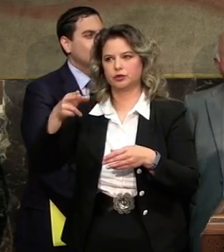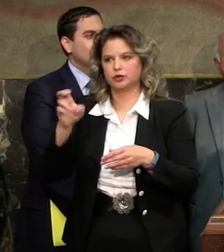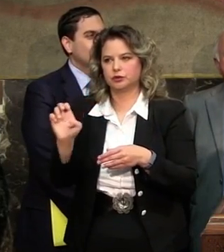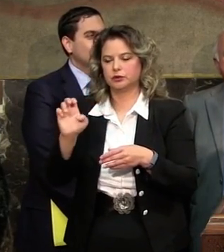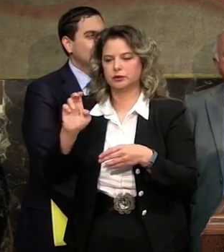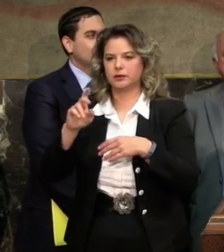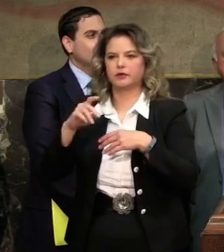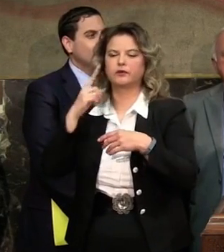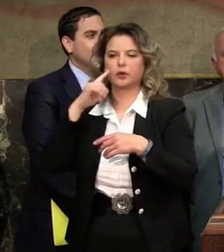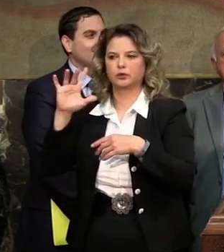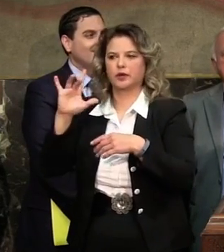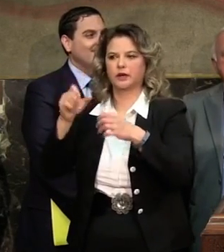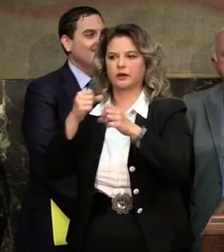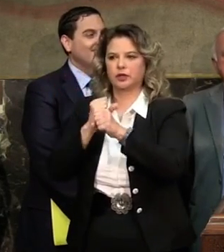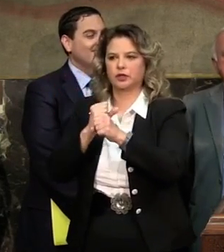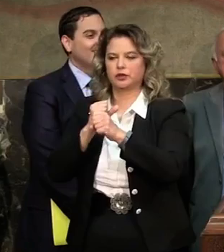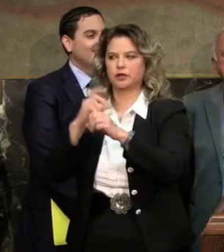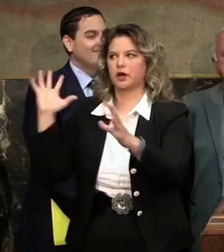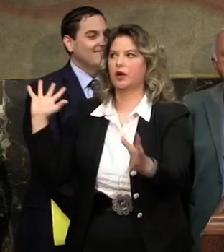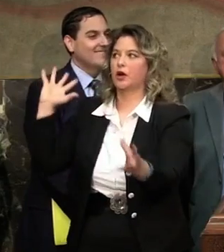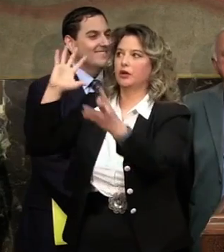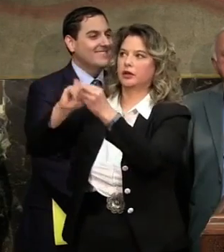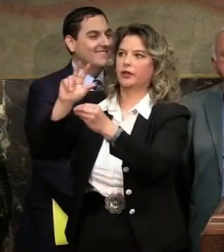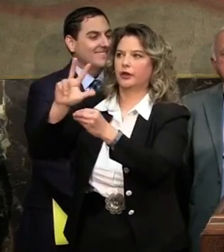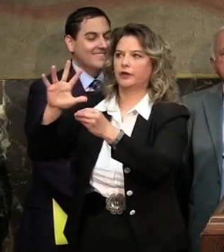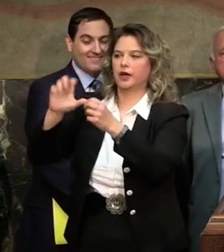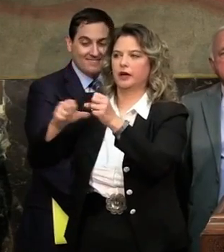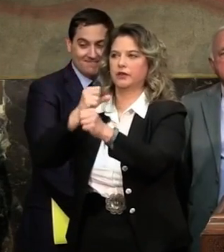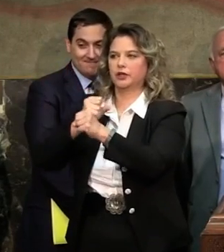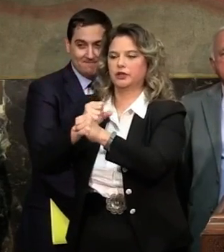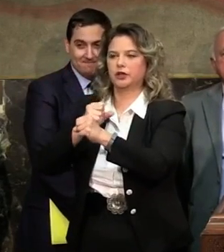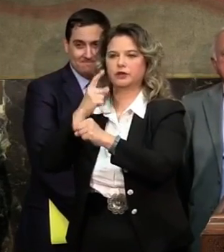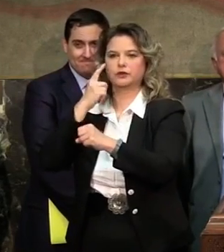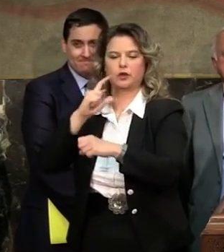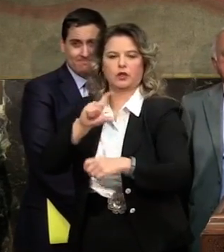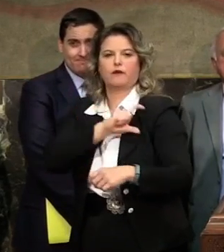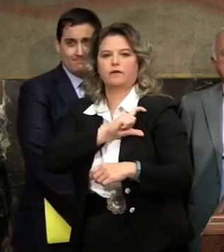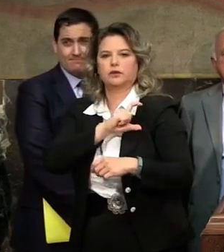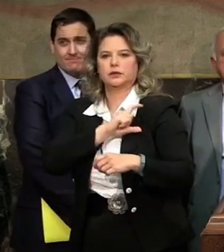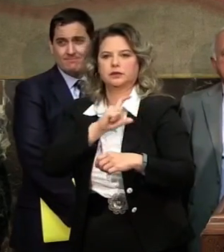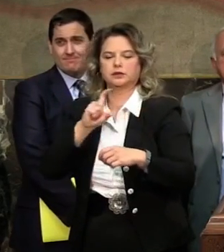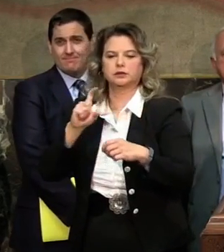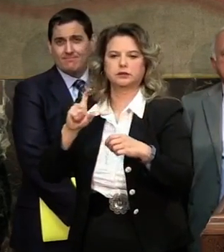cumulative 35 years of law enforcement experience first and foremost I want to